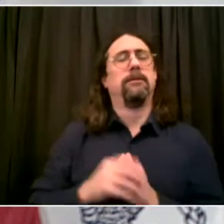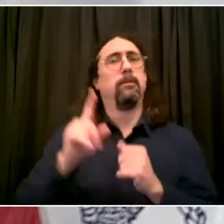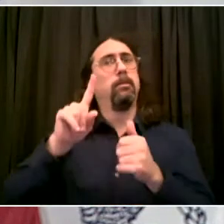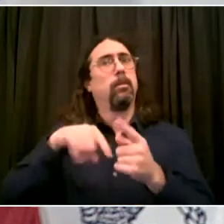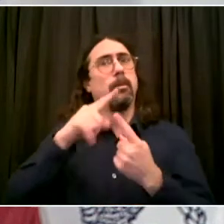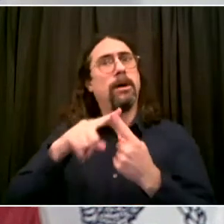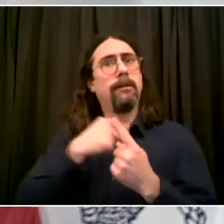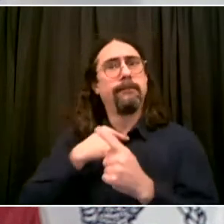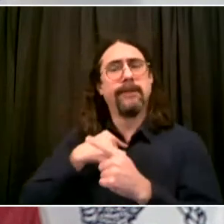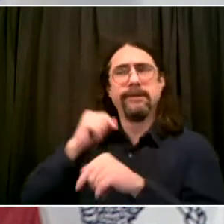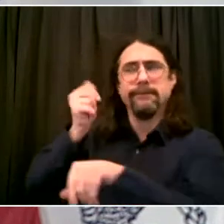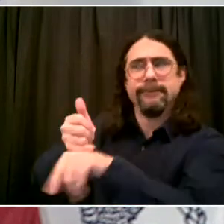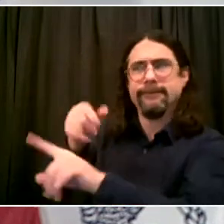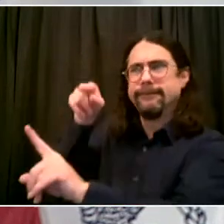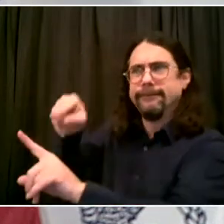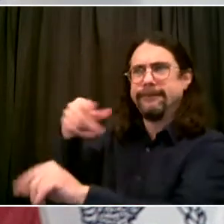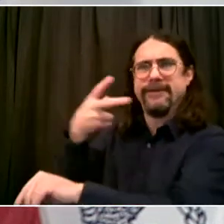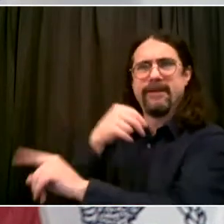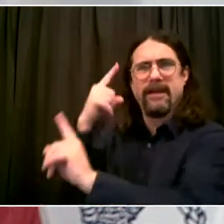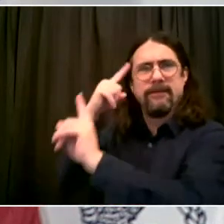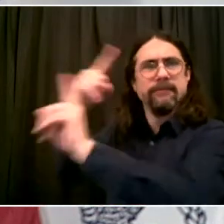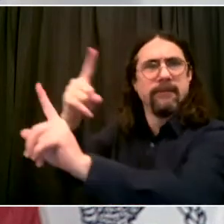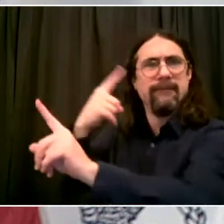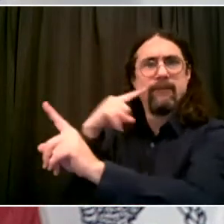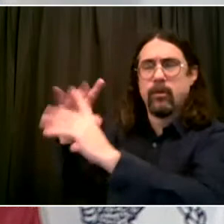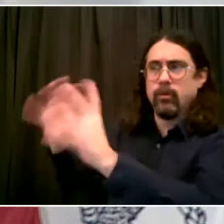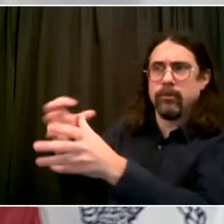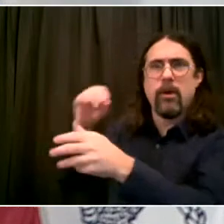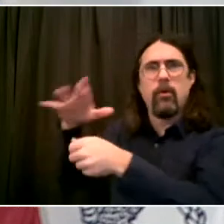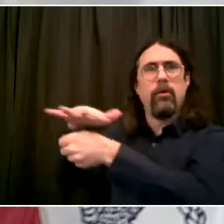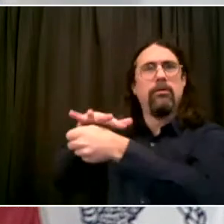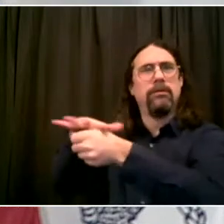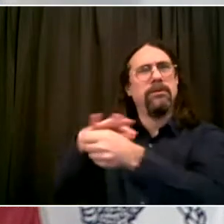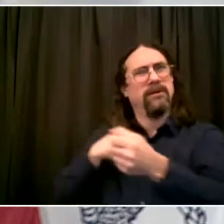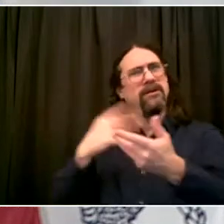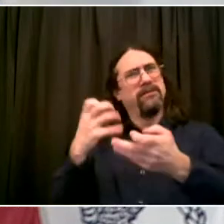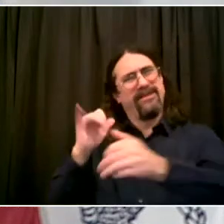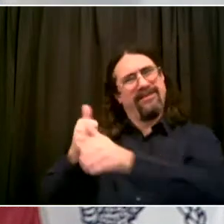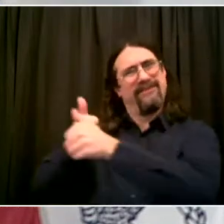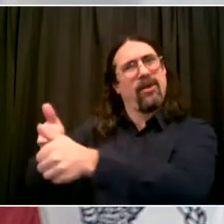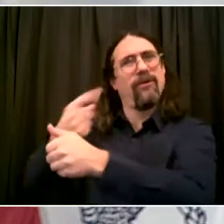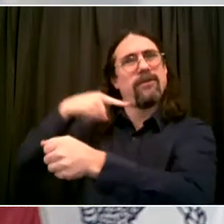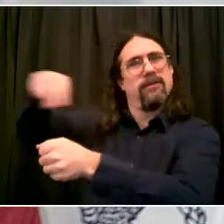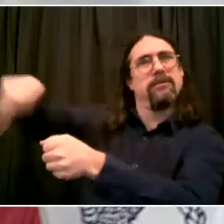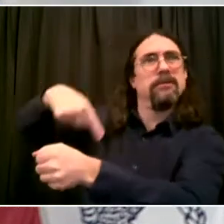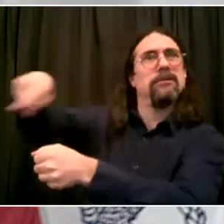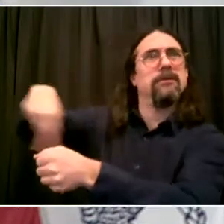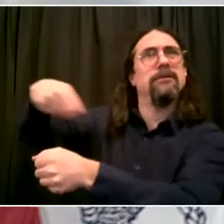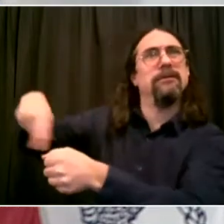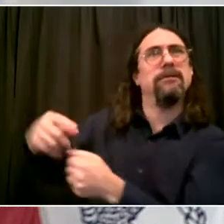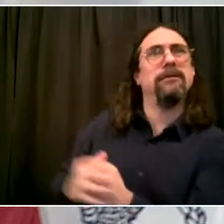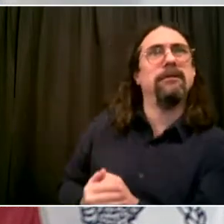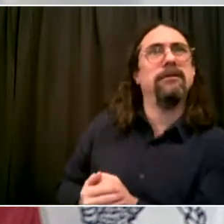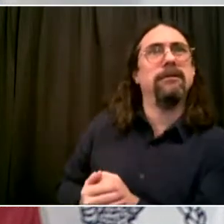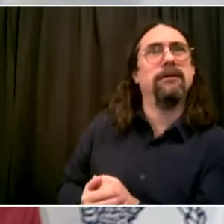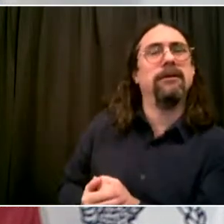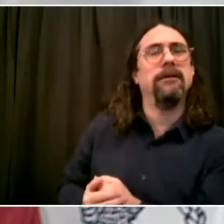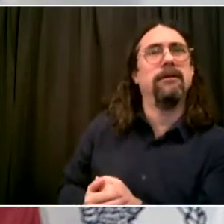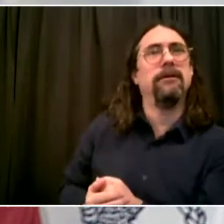IT IS SOMETHING WWTRE Y TO WORK ON EVERY DAY, WE GIVE PRIORITY, WE E NWAT TO MAKE SURE WERE REACHING PEOPLE IN THE GREAEATEST NEED. WE WORK ON EVERY DAY TRYING TO MAKE SURE THOSE PPRIORITIES ARE